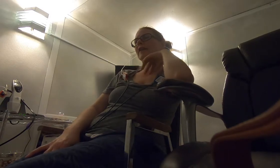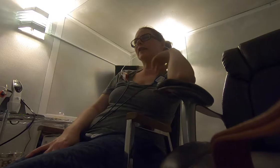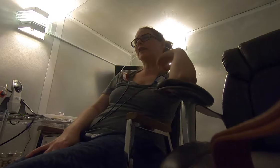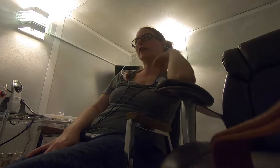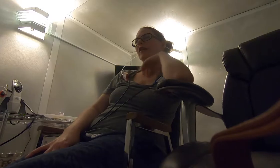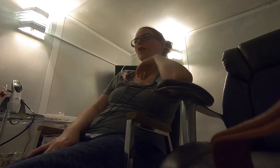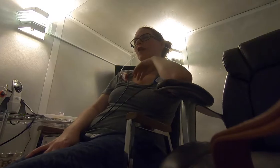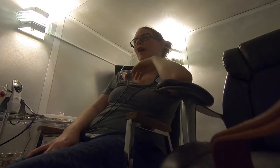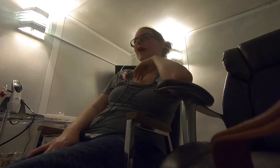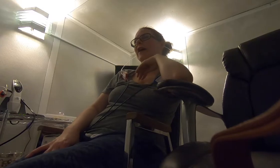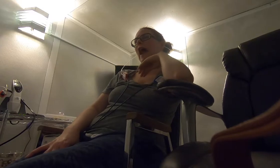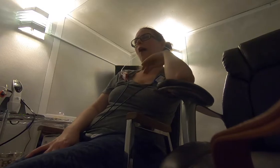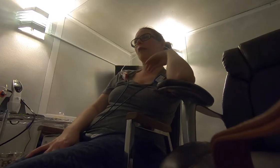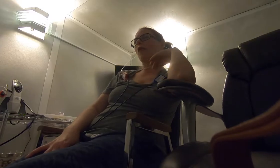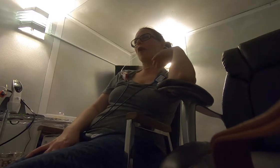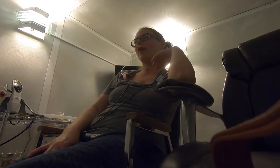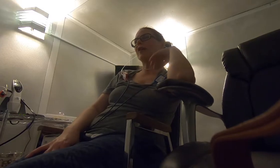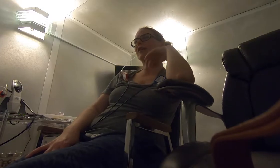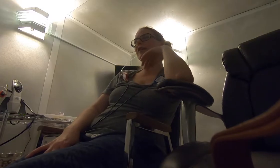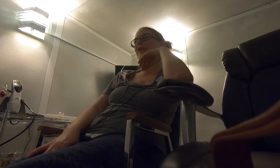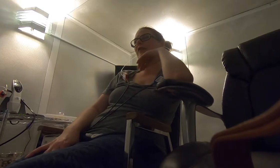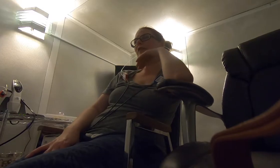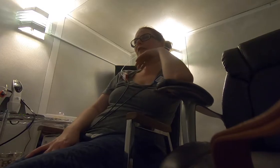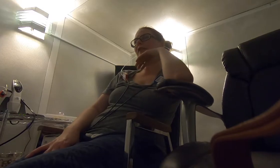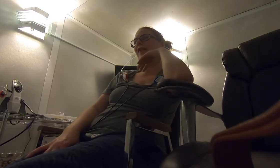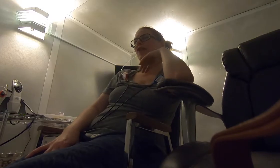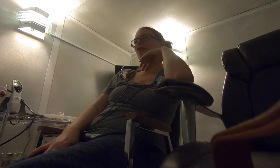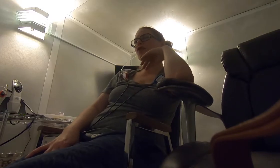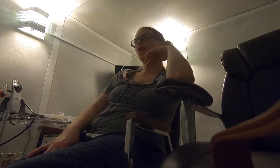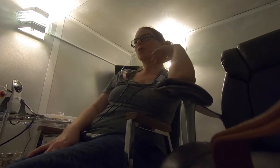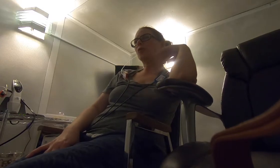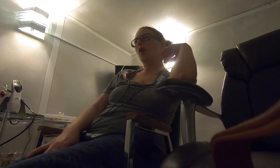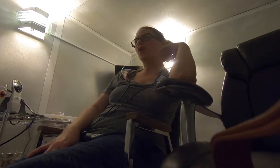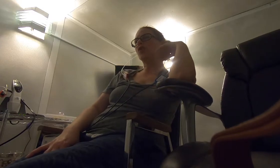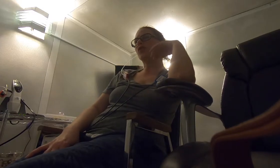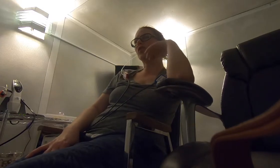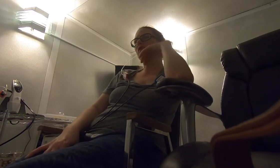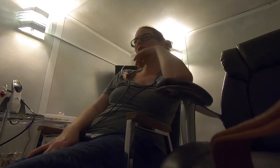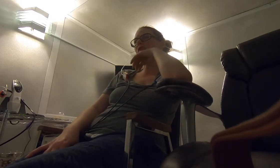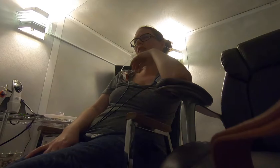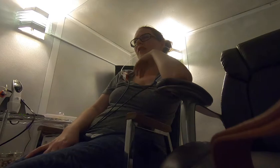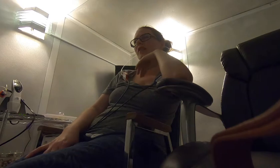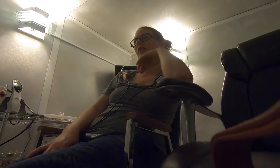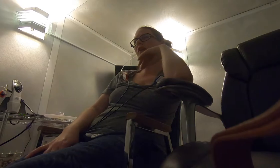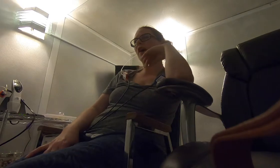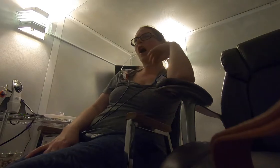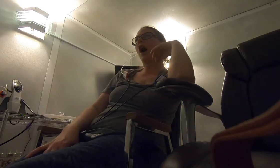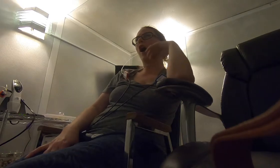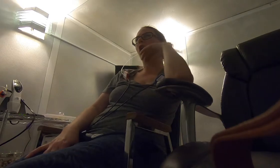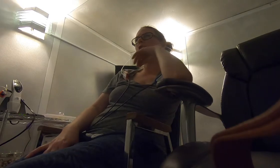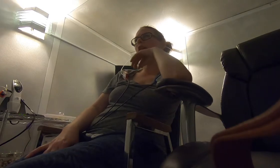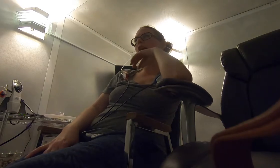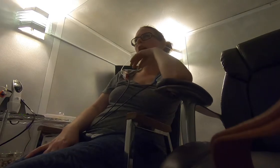cowboy toothbrush hot dog